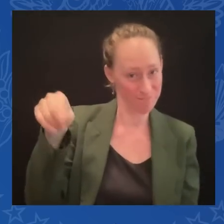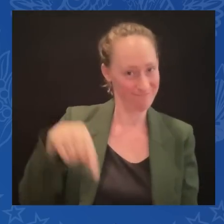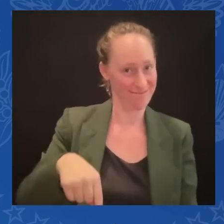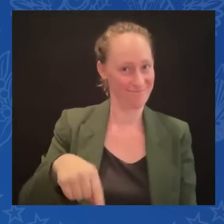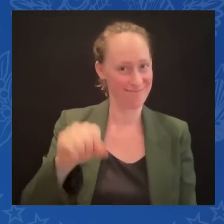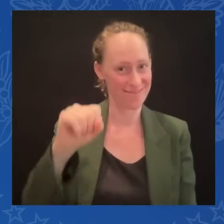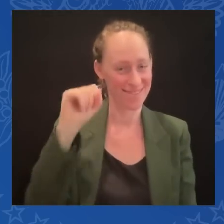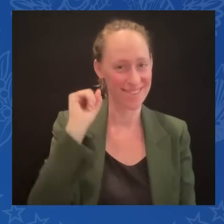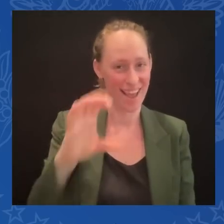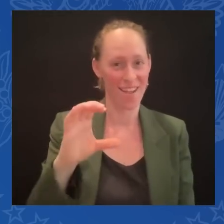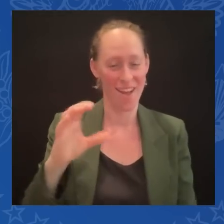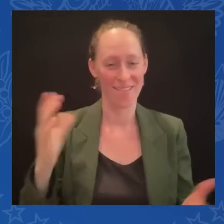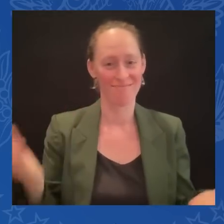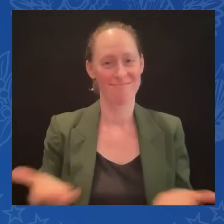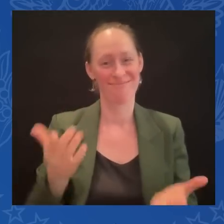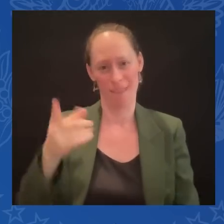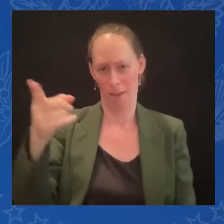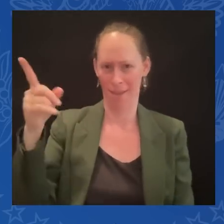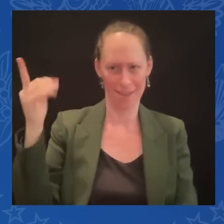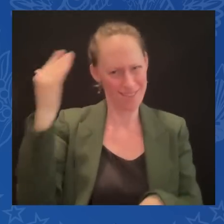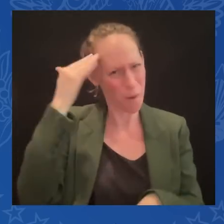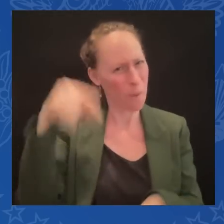You promised during the 2020 campaign